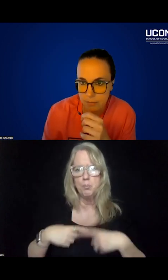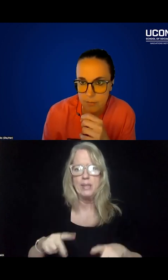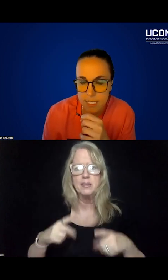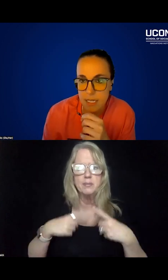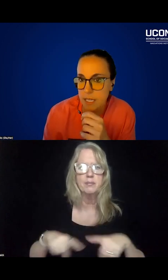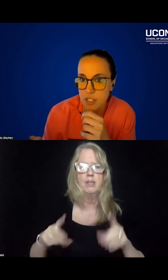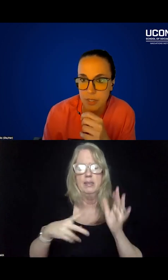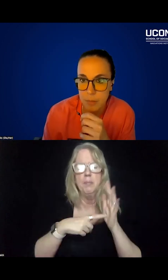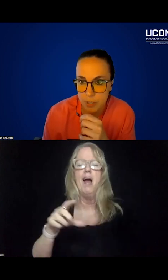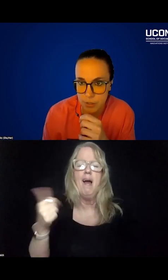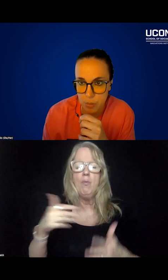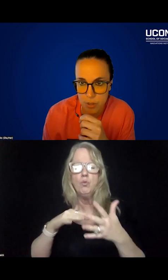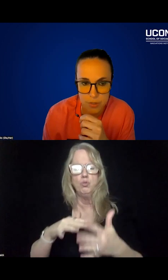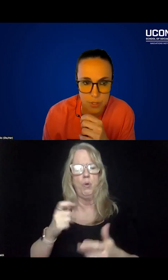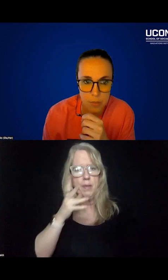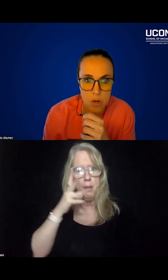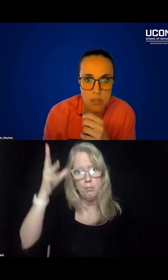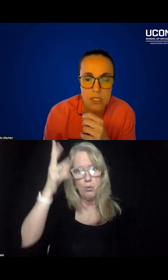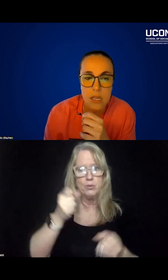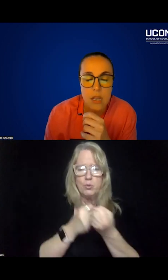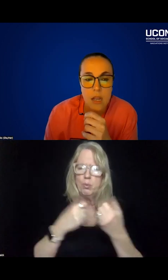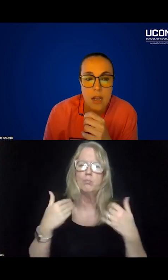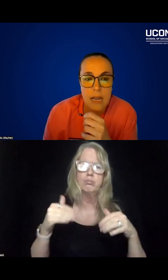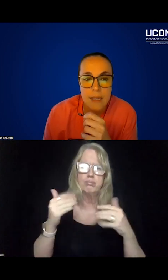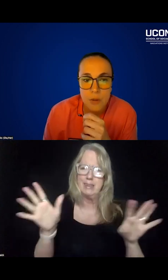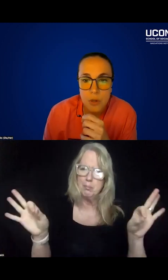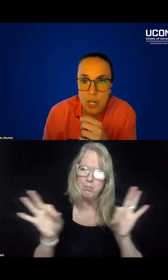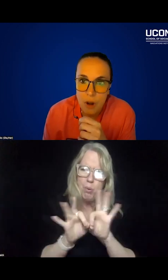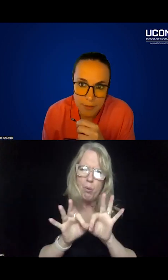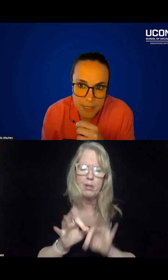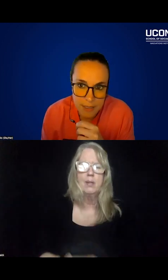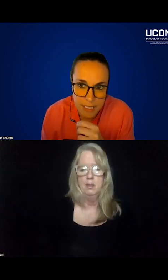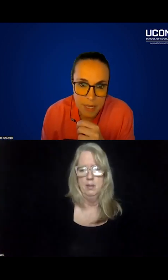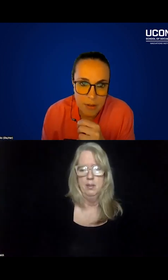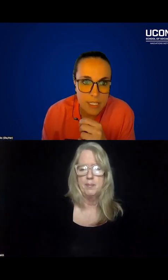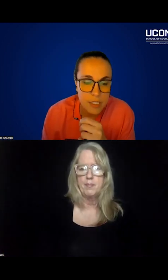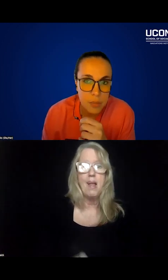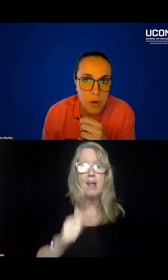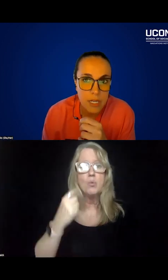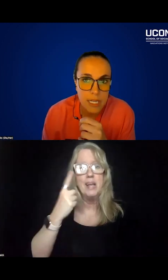STUDY SHOWING THAT PARENTAL SUPPORT IS IMPORTANT. ANOTHER ONE THAT WE DON'T THINK ABOUT IS SUPPORT